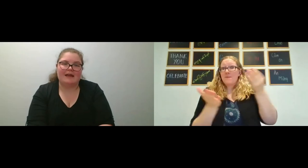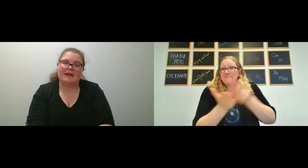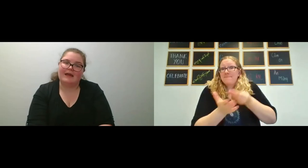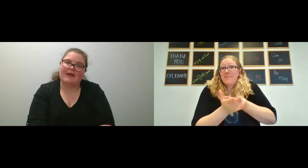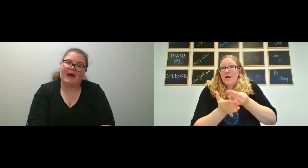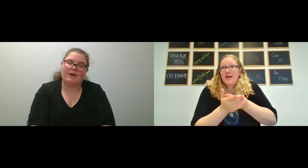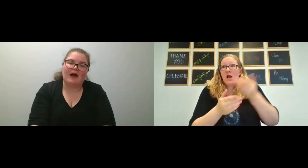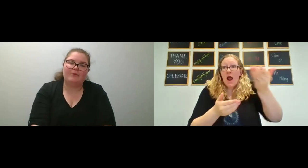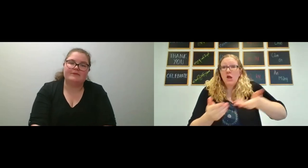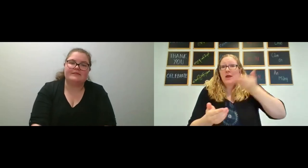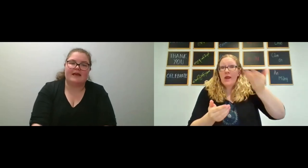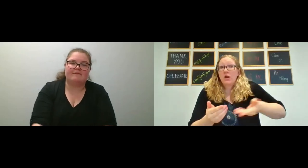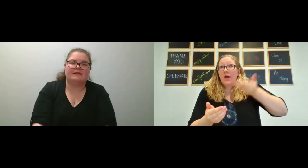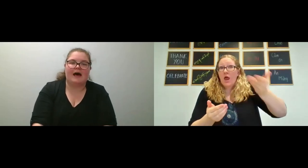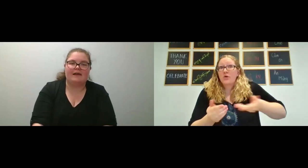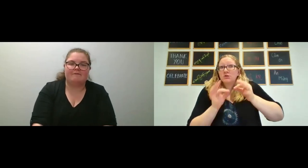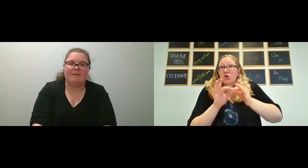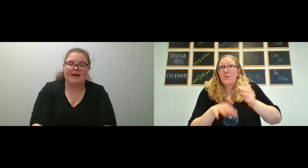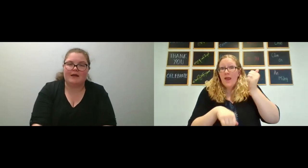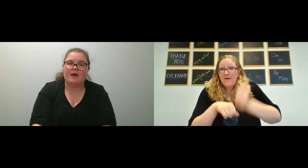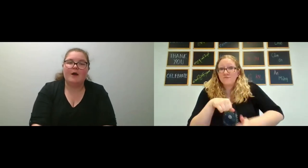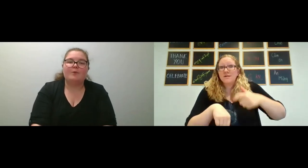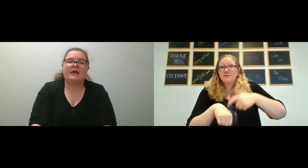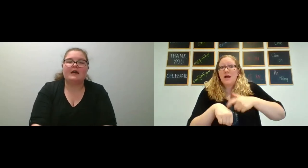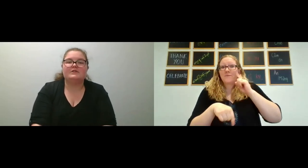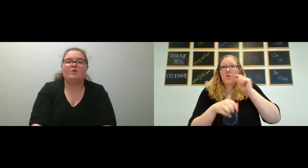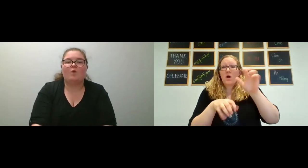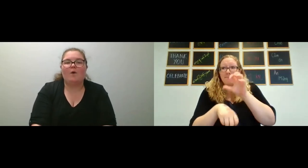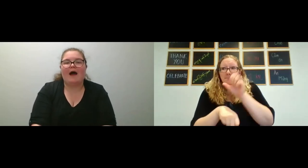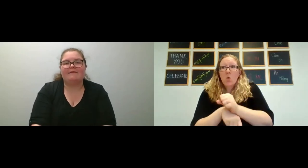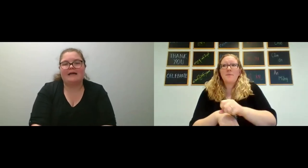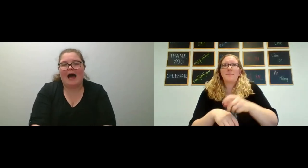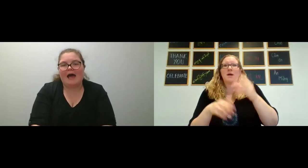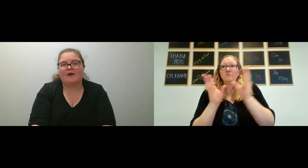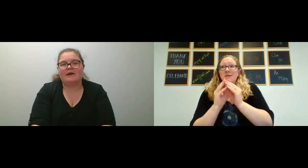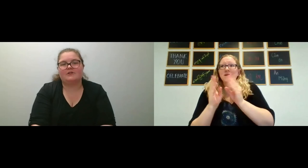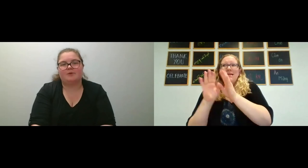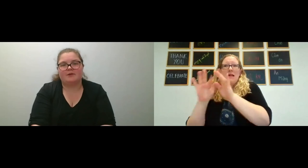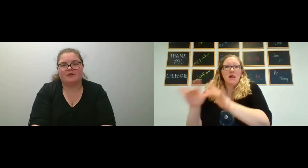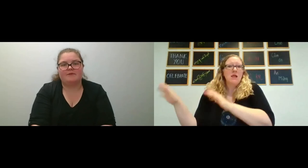And again, that would help you save a lot of money because you won't have to hire interpreters